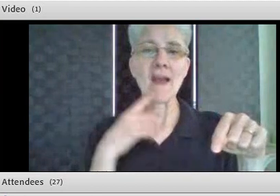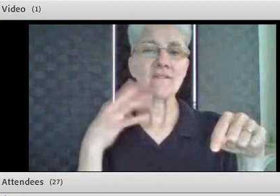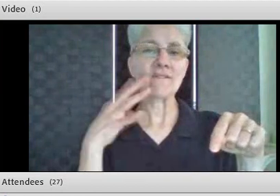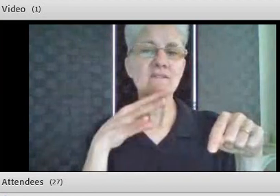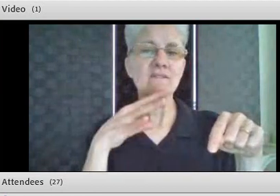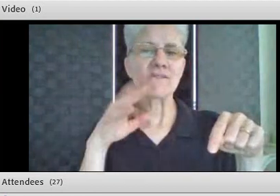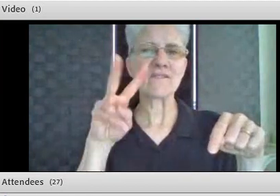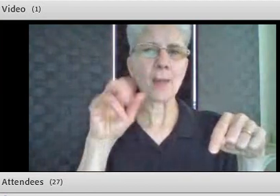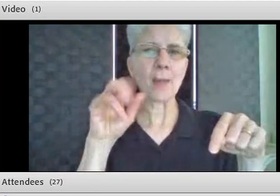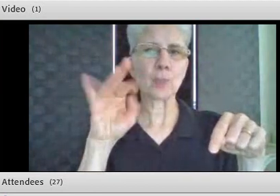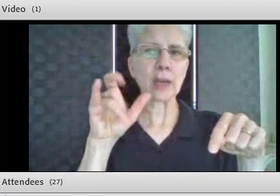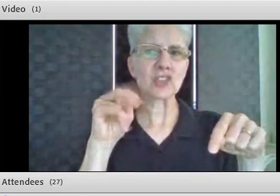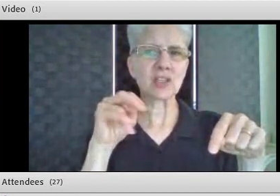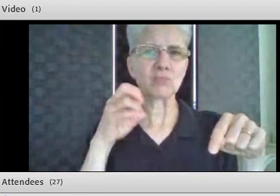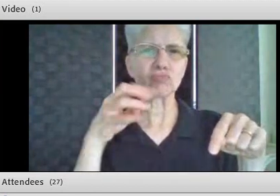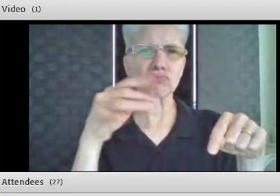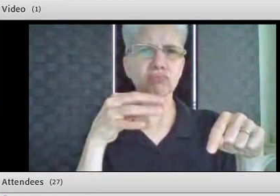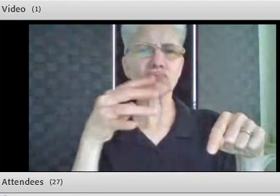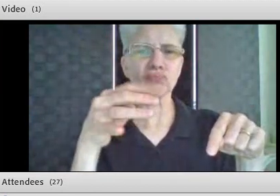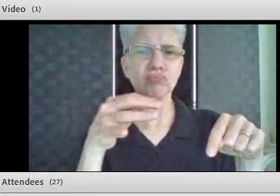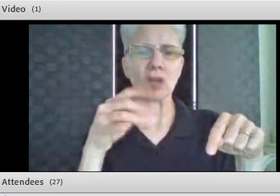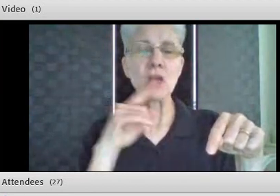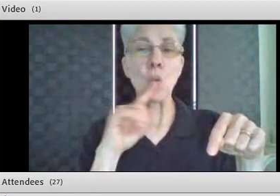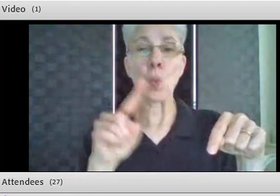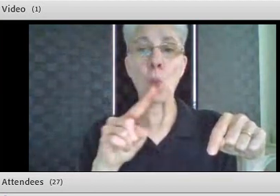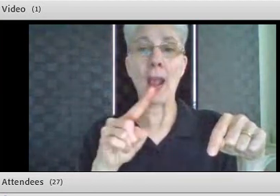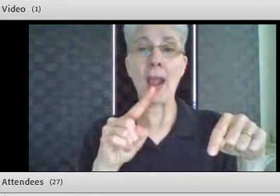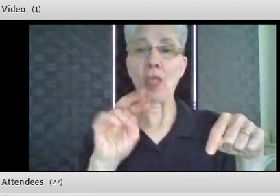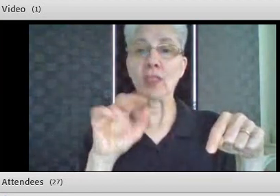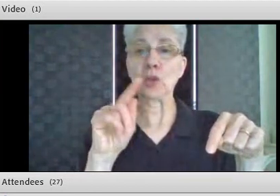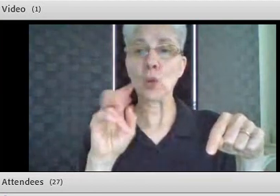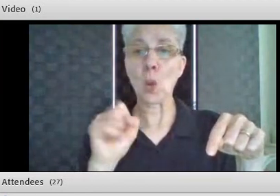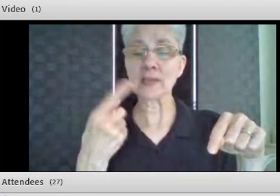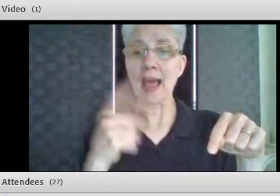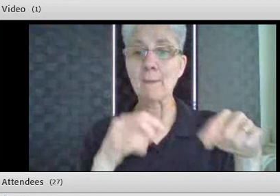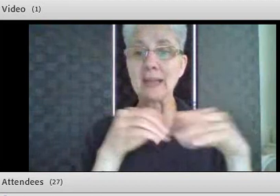This is another sound-wave activity, and then these two here have to do